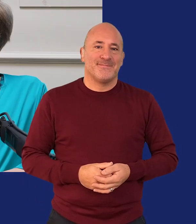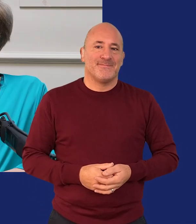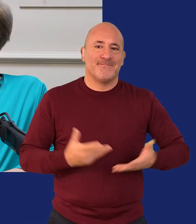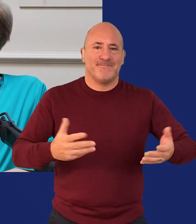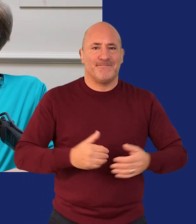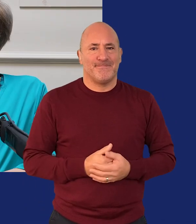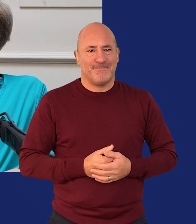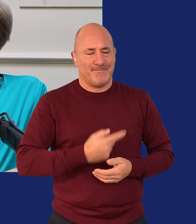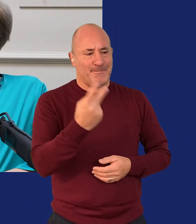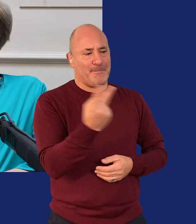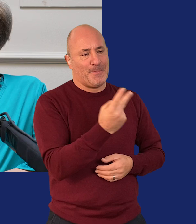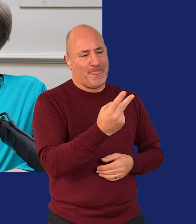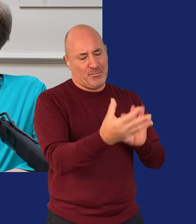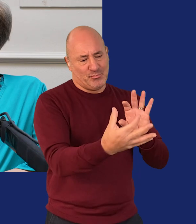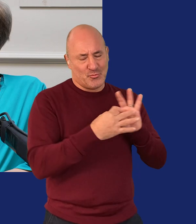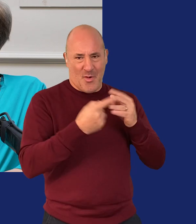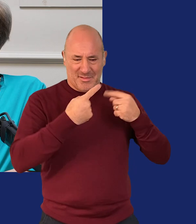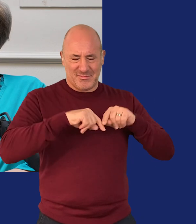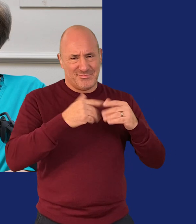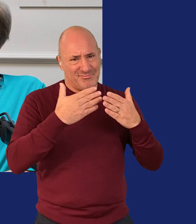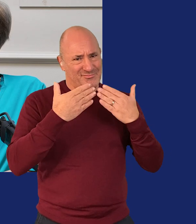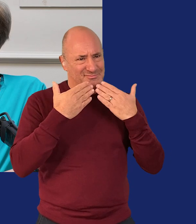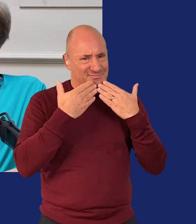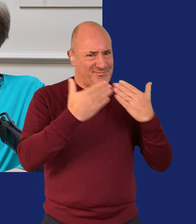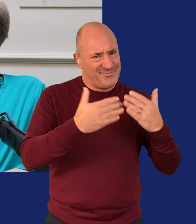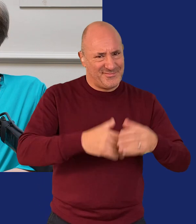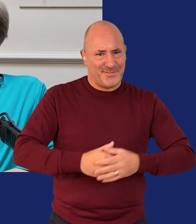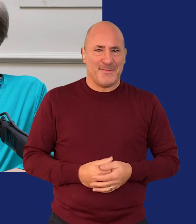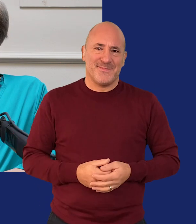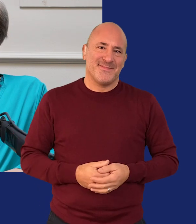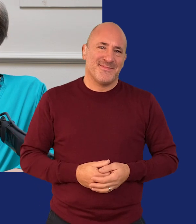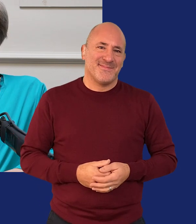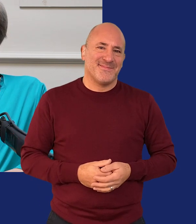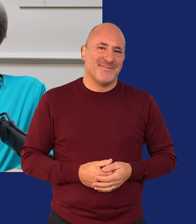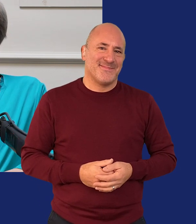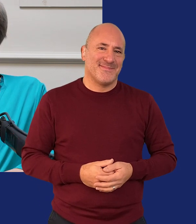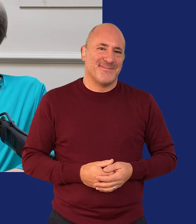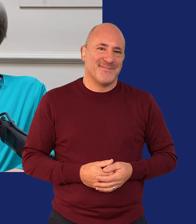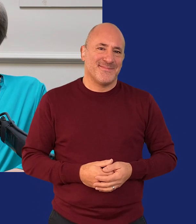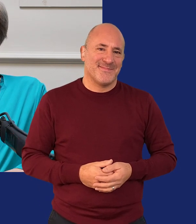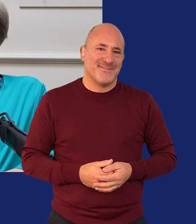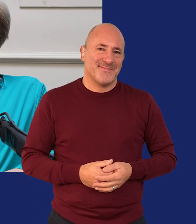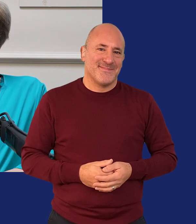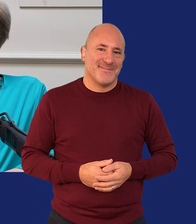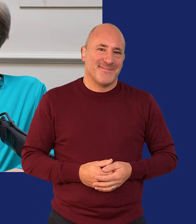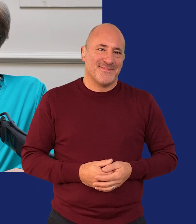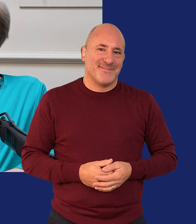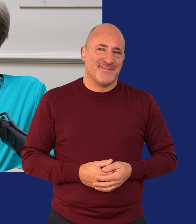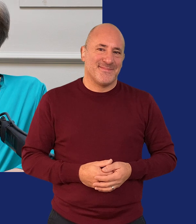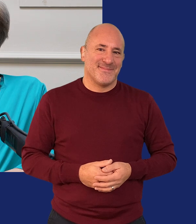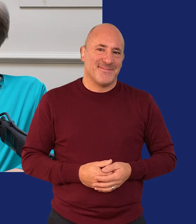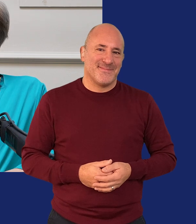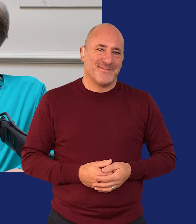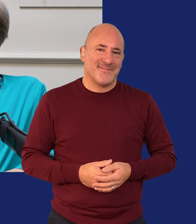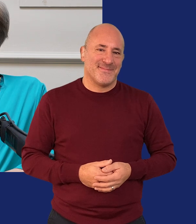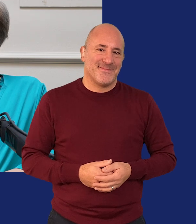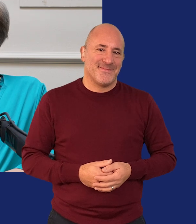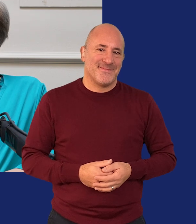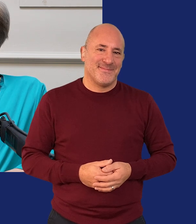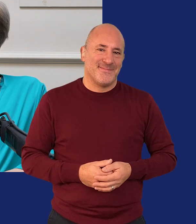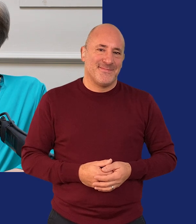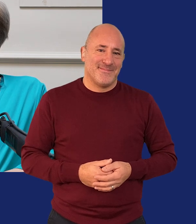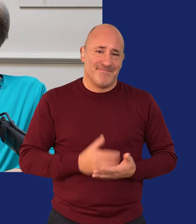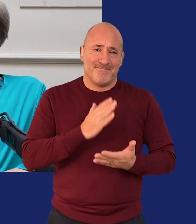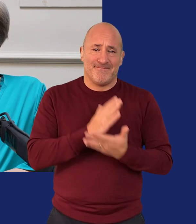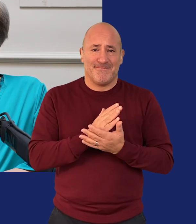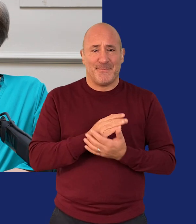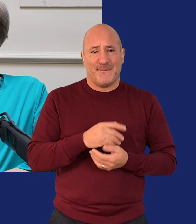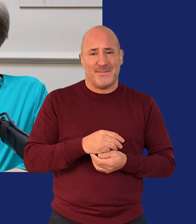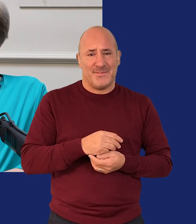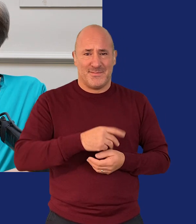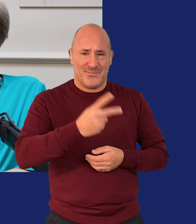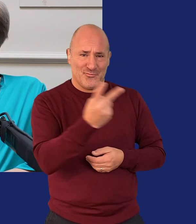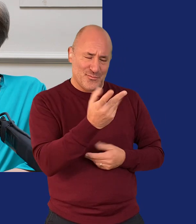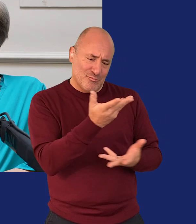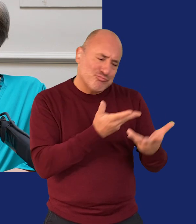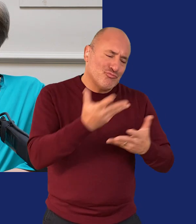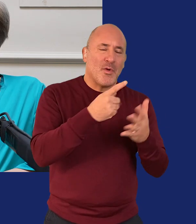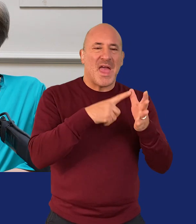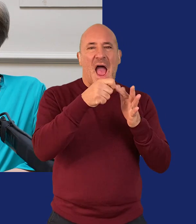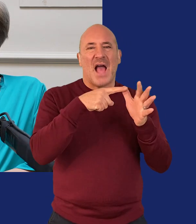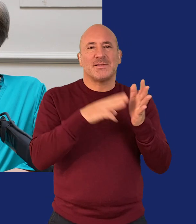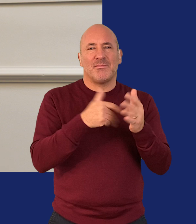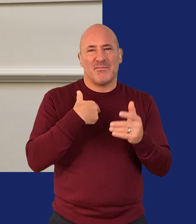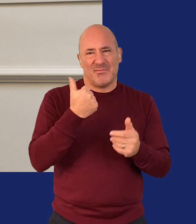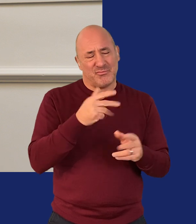Um, 'cause thank you very much for joining us, because I really enjoyed